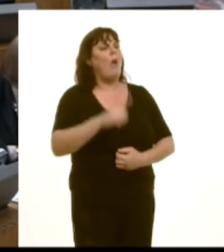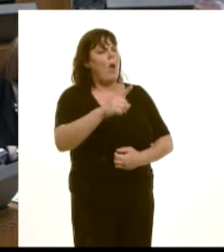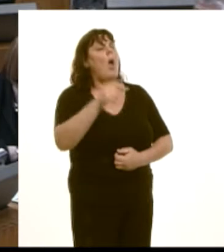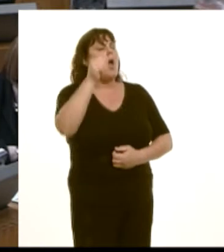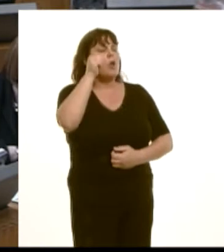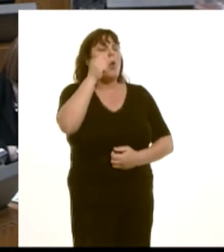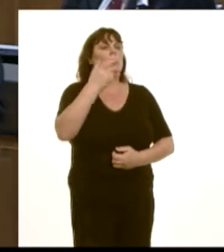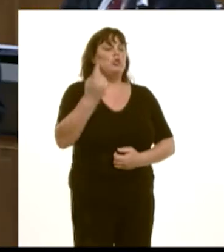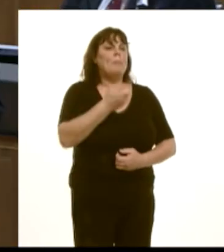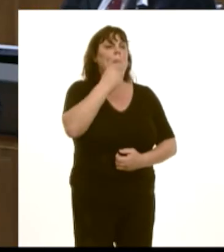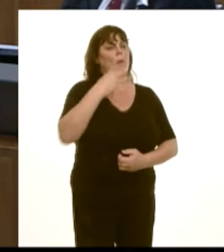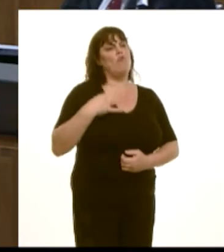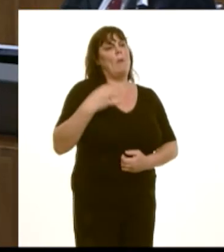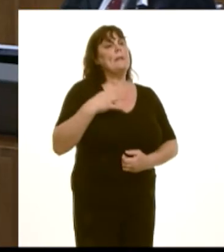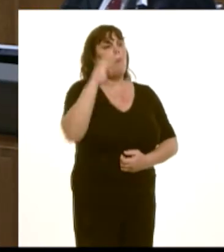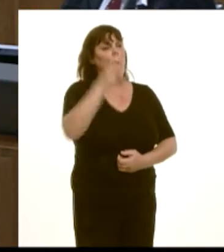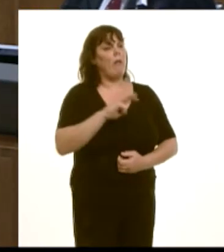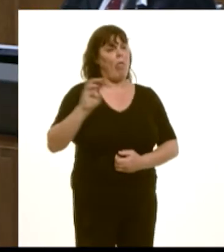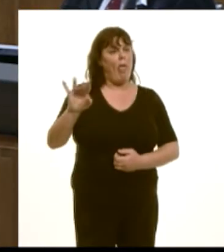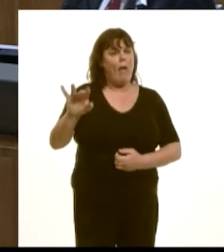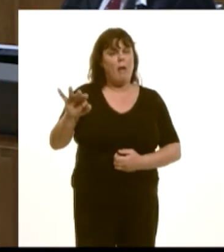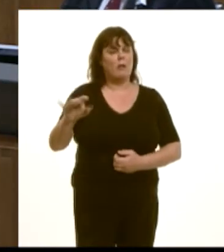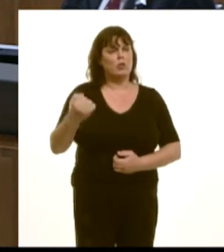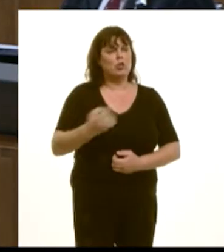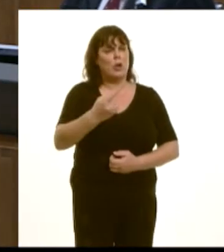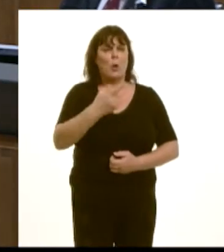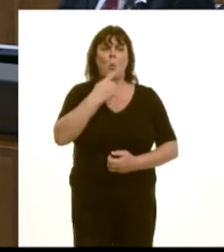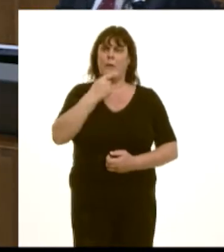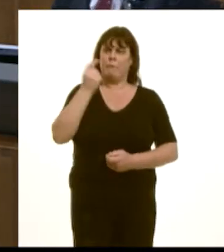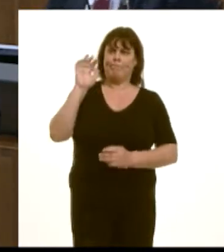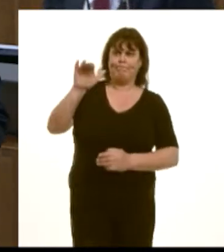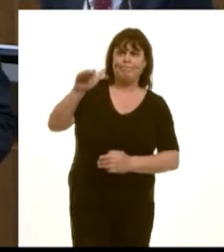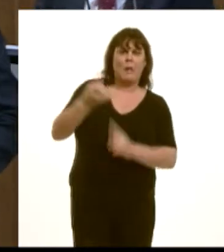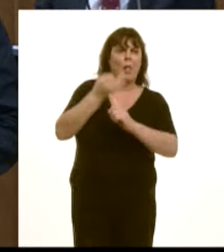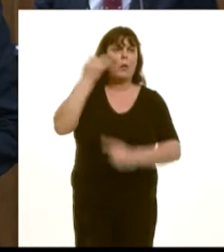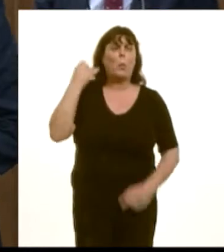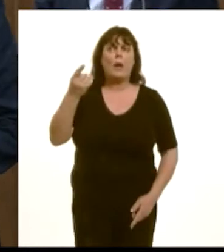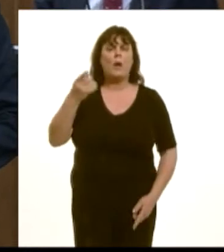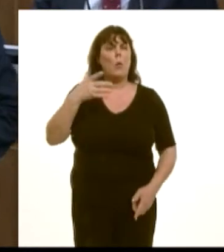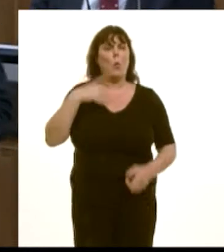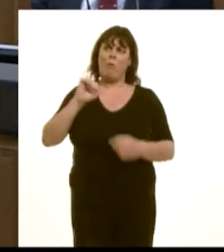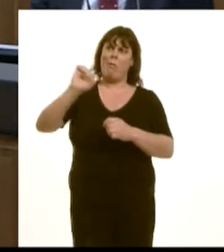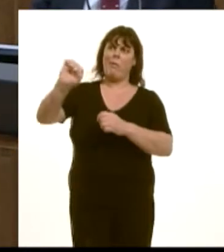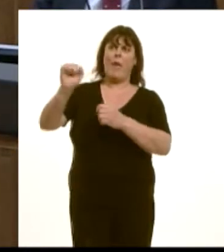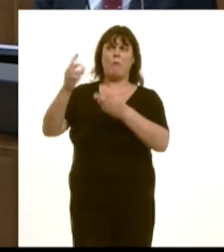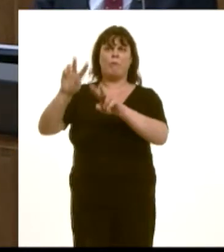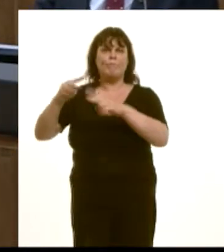last week. We will continue to make every effort to ensure that its membership and work is representative of Wales. It is not at the moment.